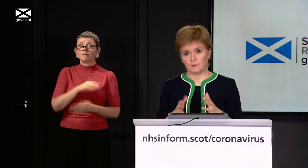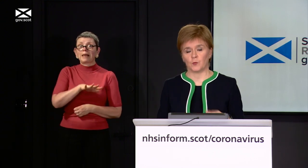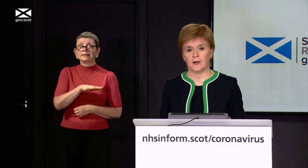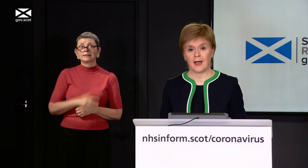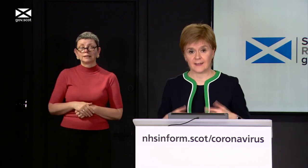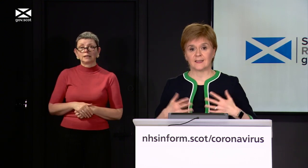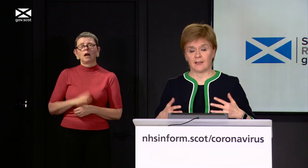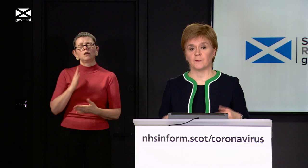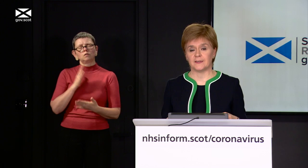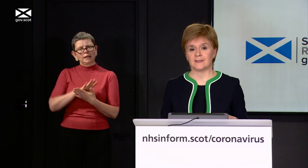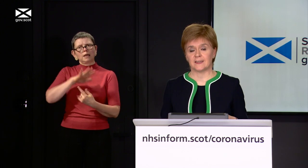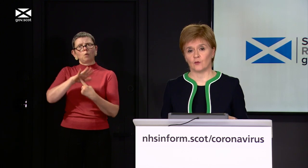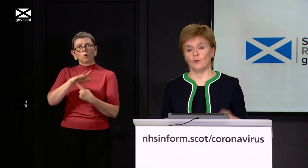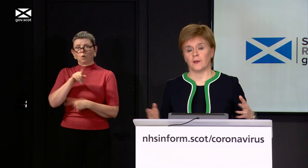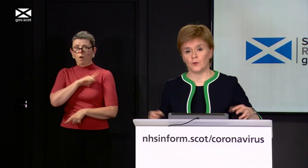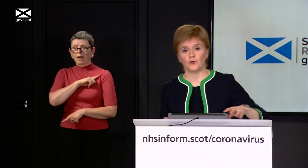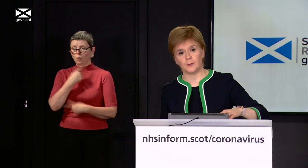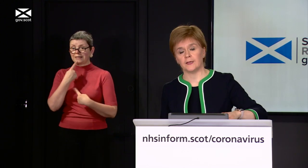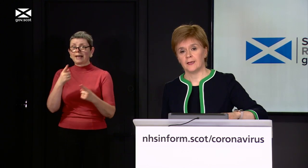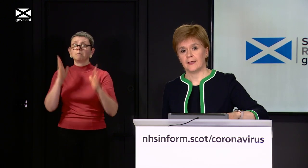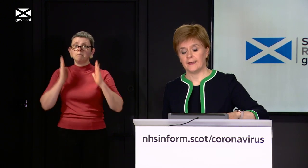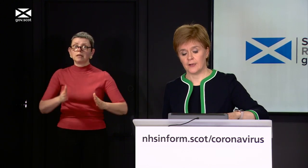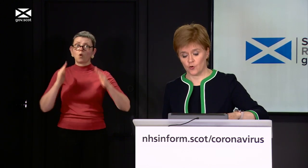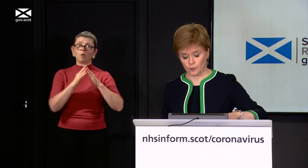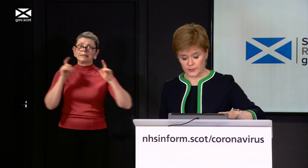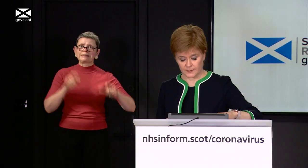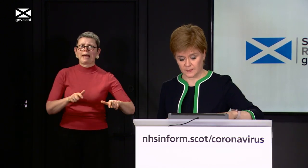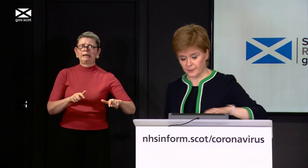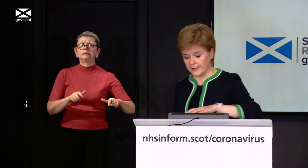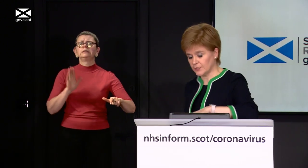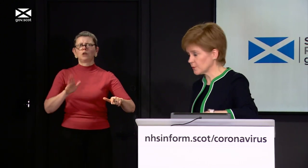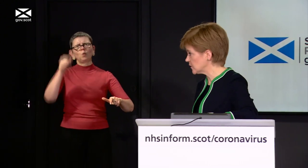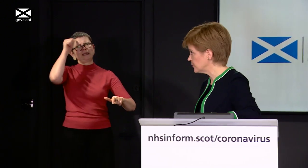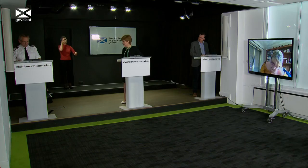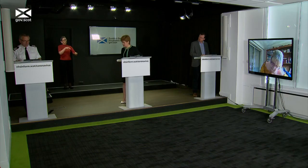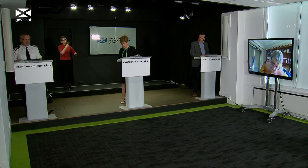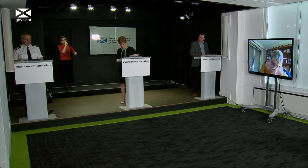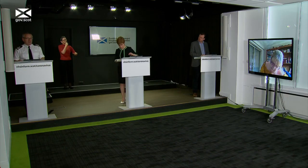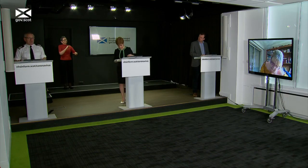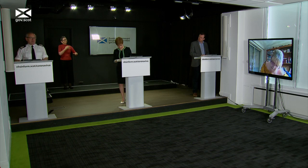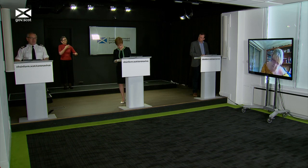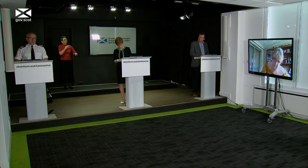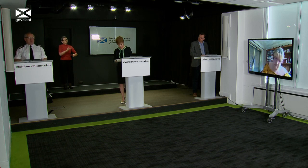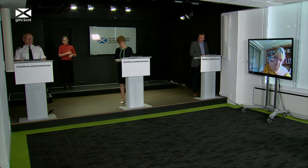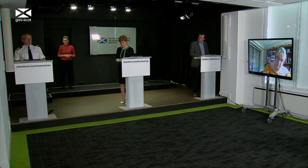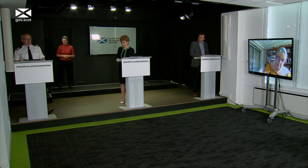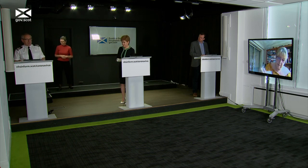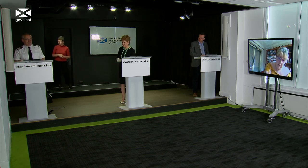we are asking everyone to stay at home than we would be in normal times. Ian, do you want to say a bit more?